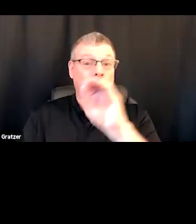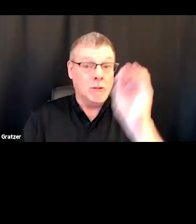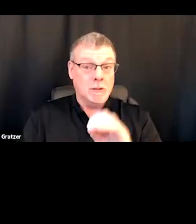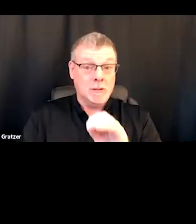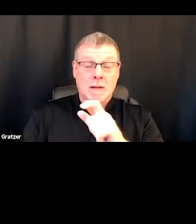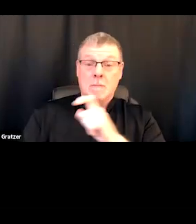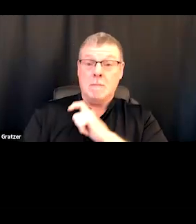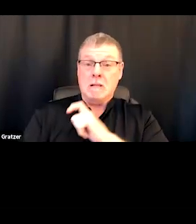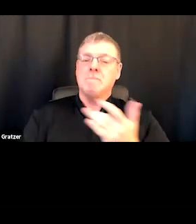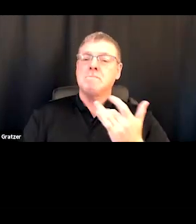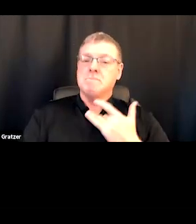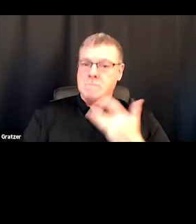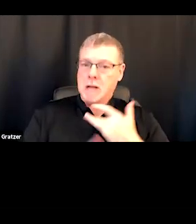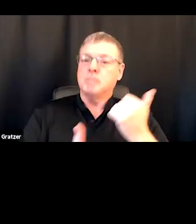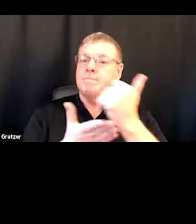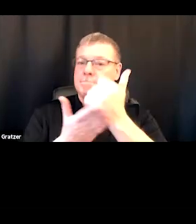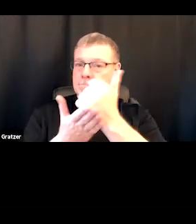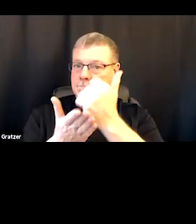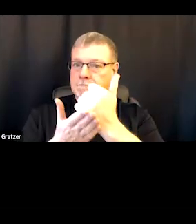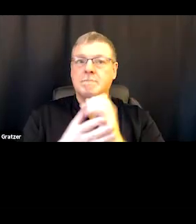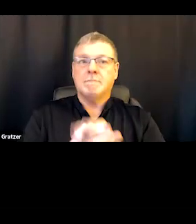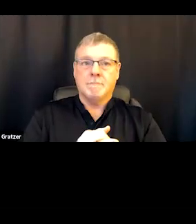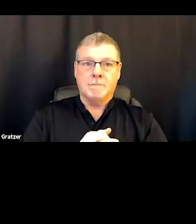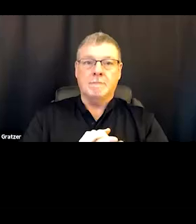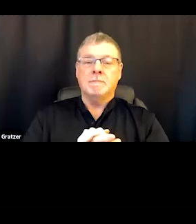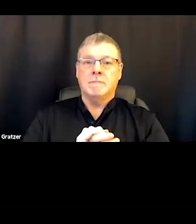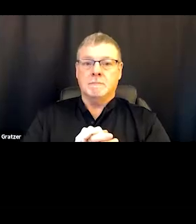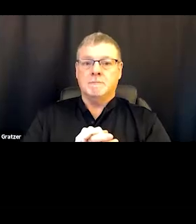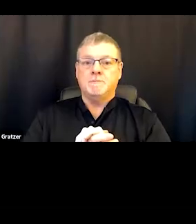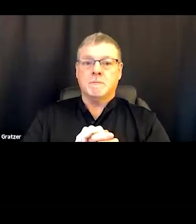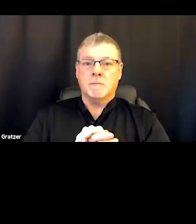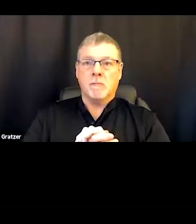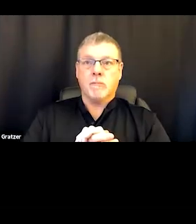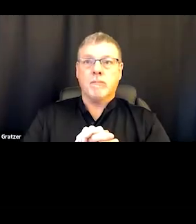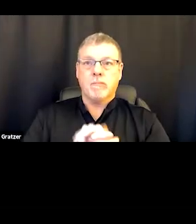view us as helpful. And I'll get into this in a moment,